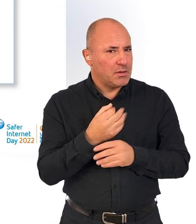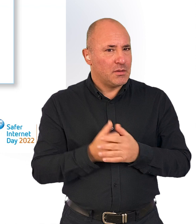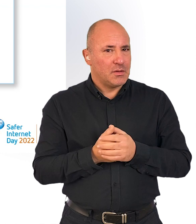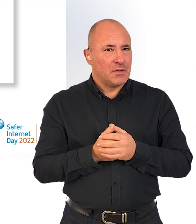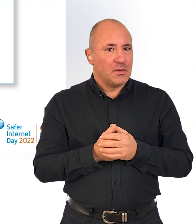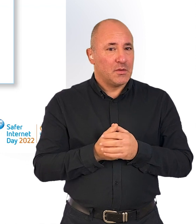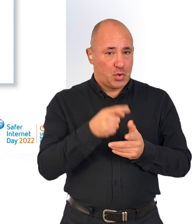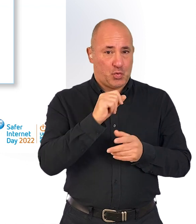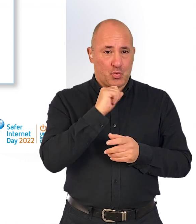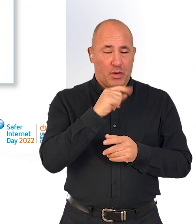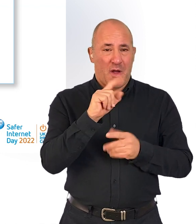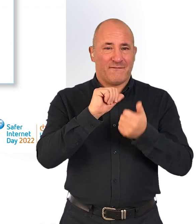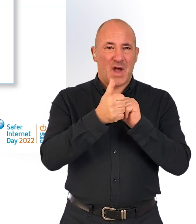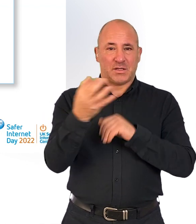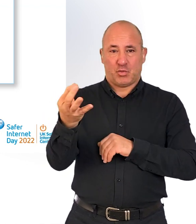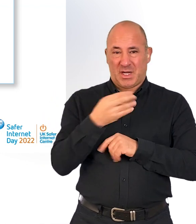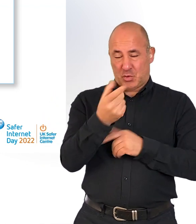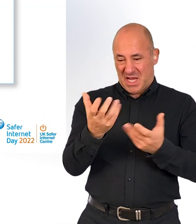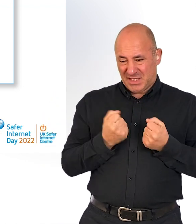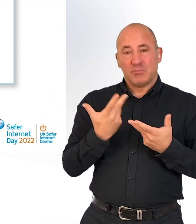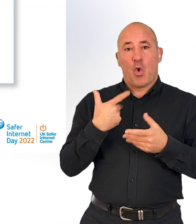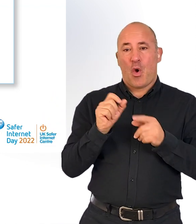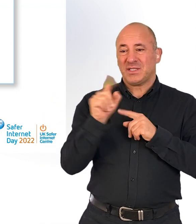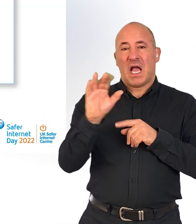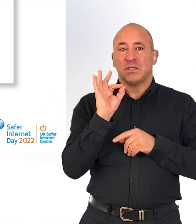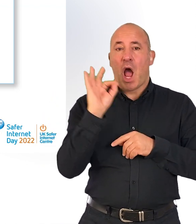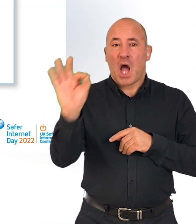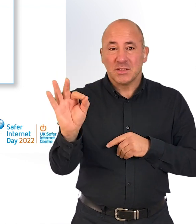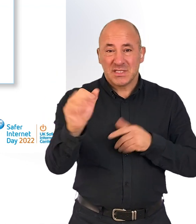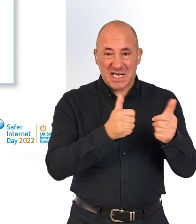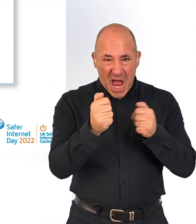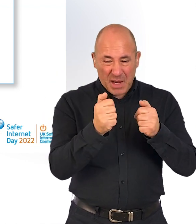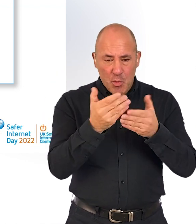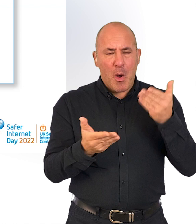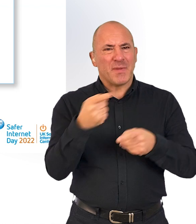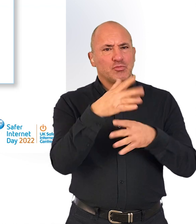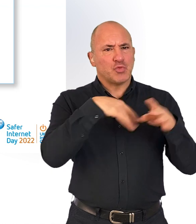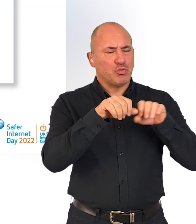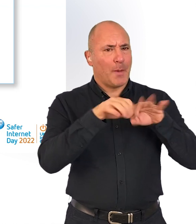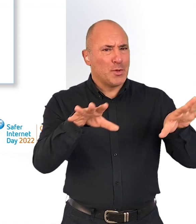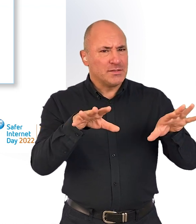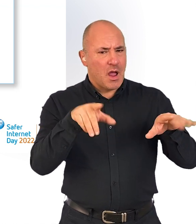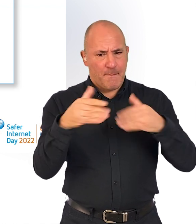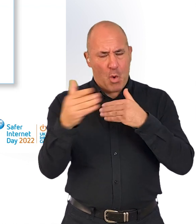Are you more likely to send or accept a friend request in a game than you would on social media?